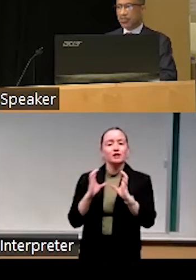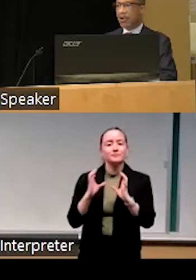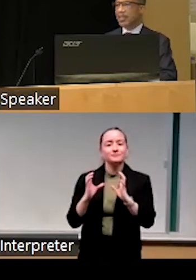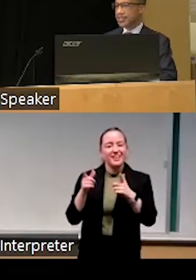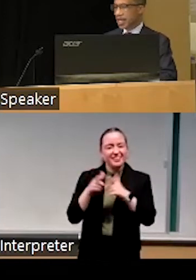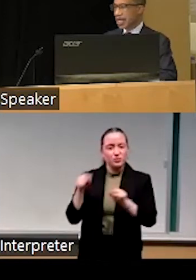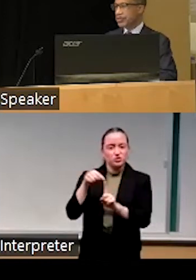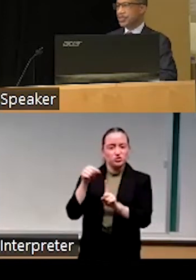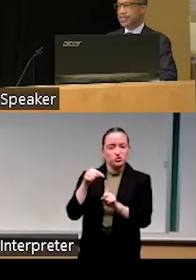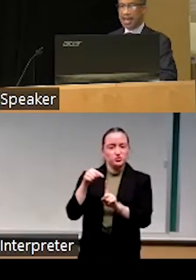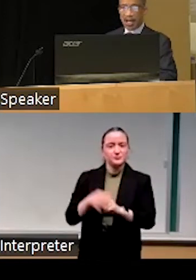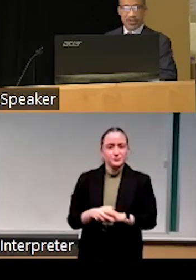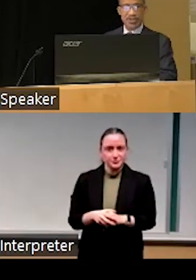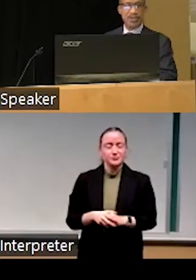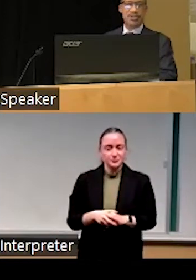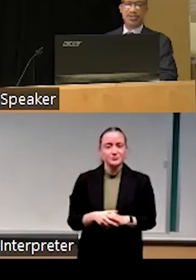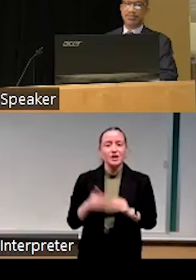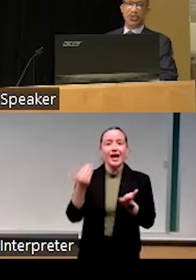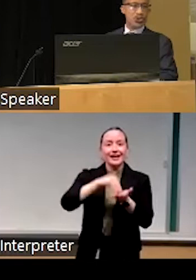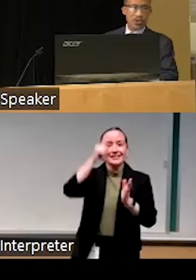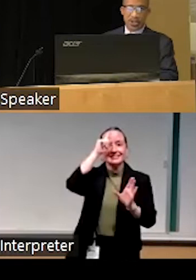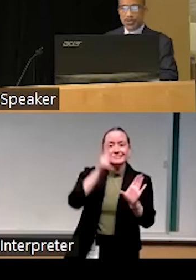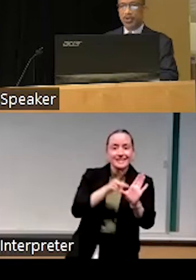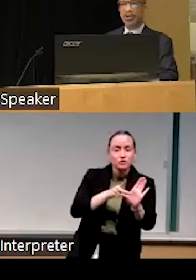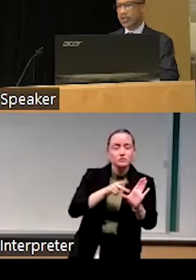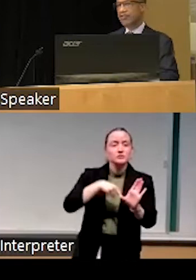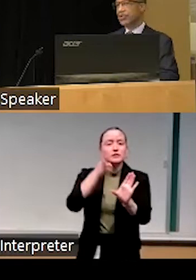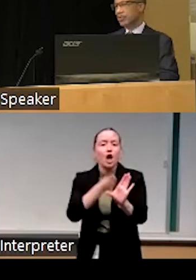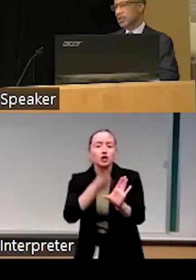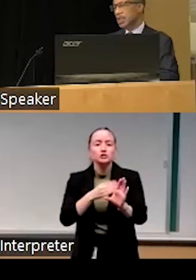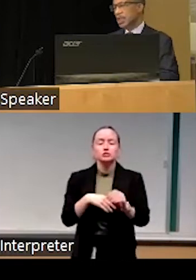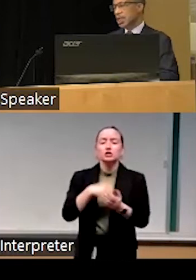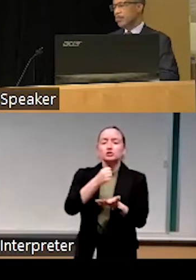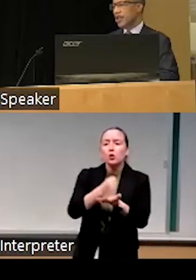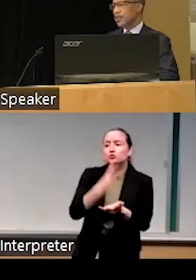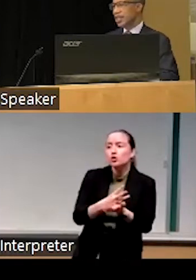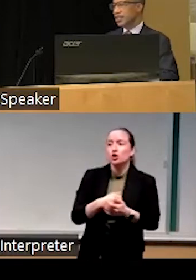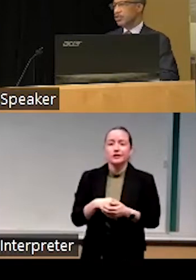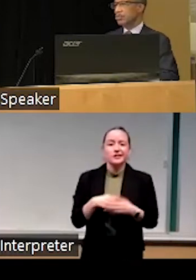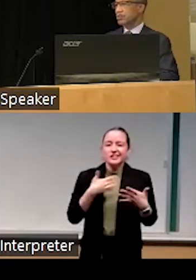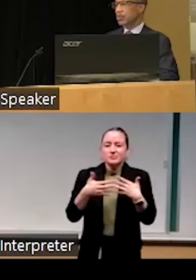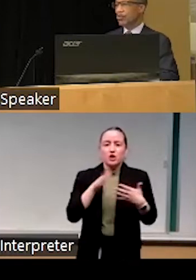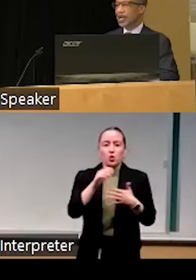for all the psychiatrists psychologists social workers whatever your primary clinical role